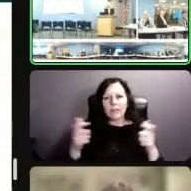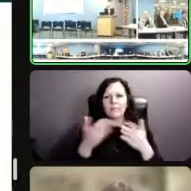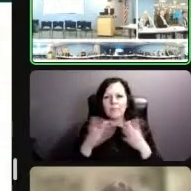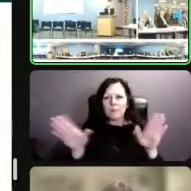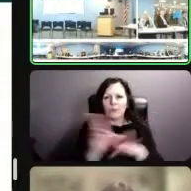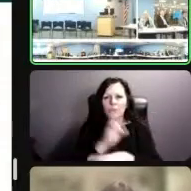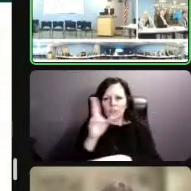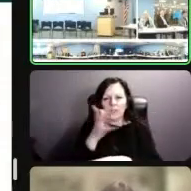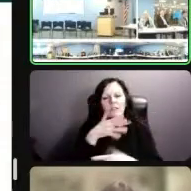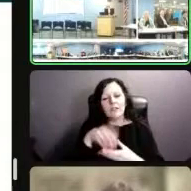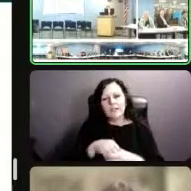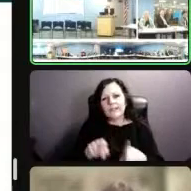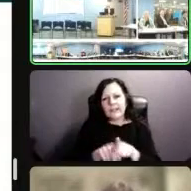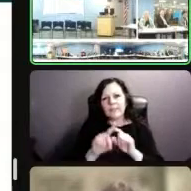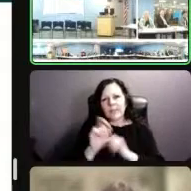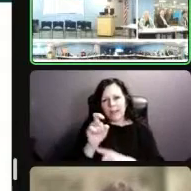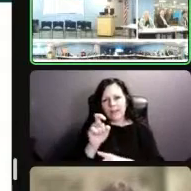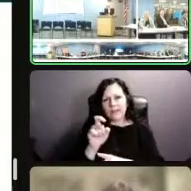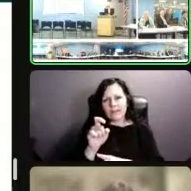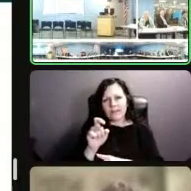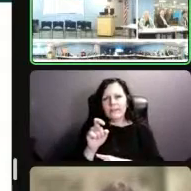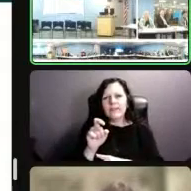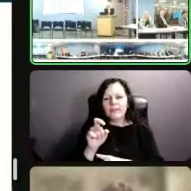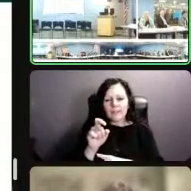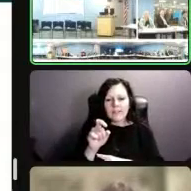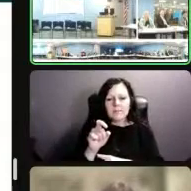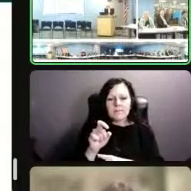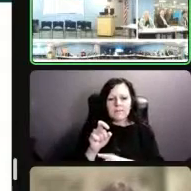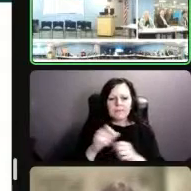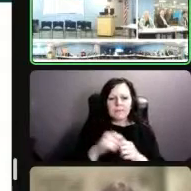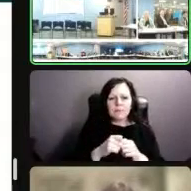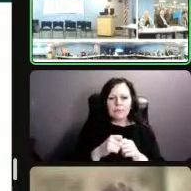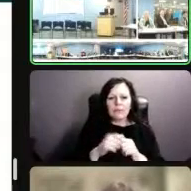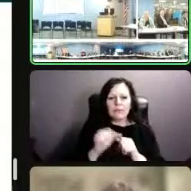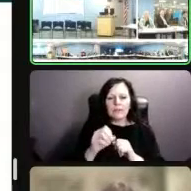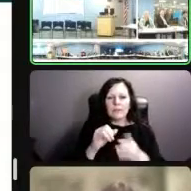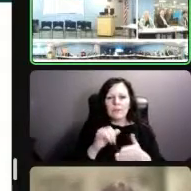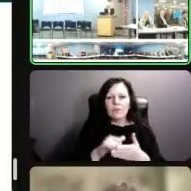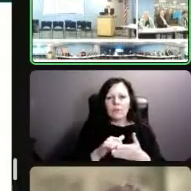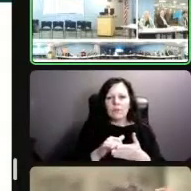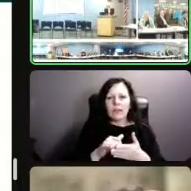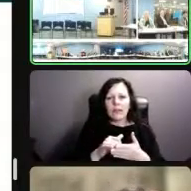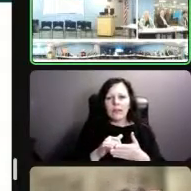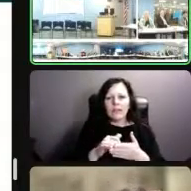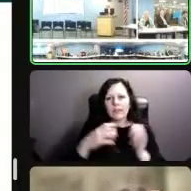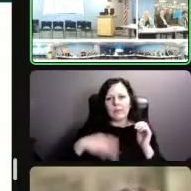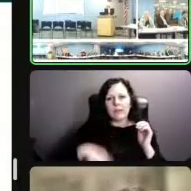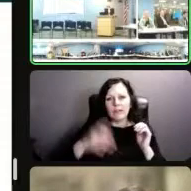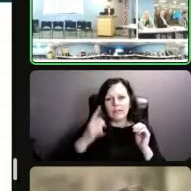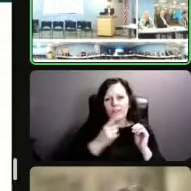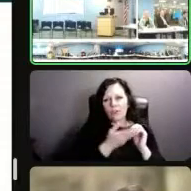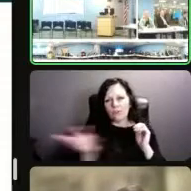CITIES THAT ARE STA CAPITALS AND VE LARGE PLIC